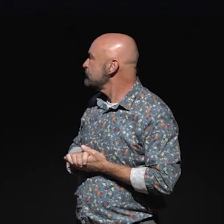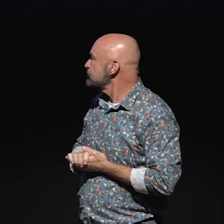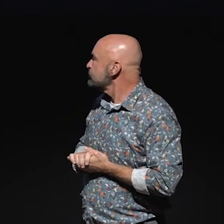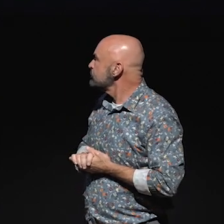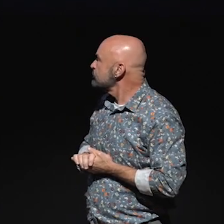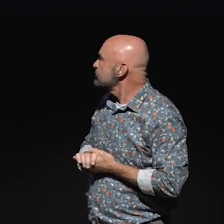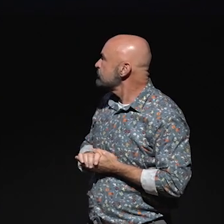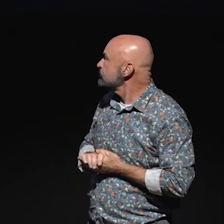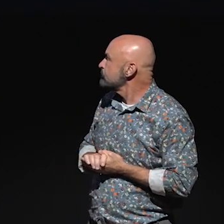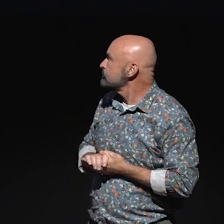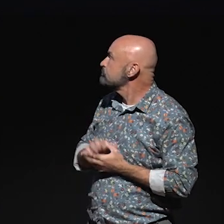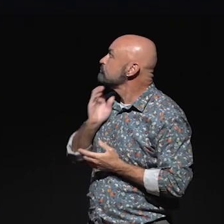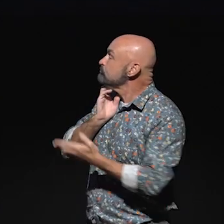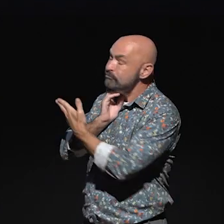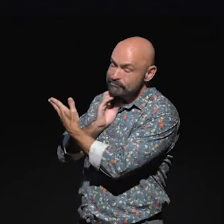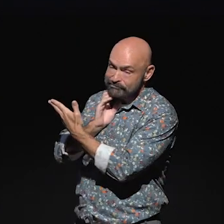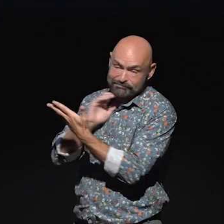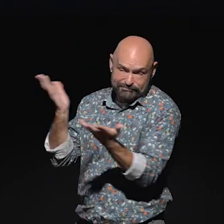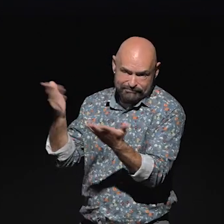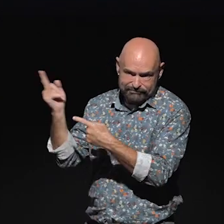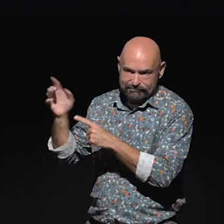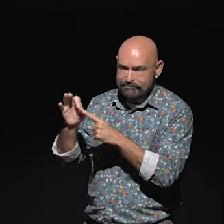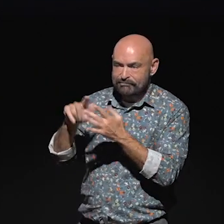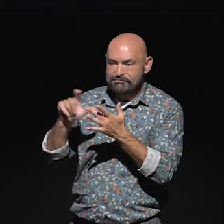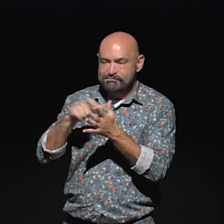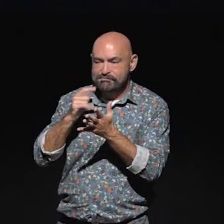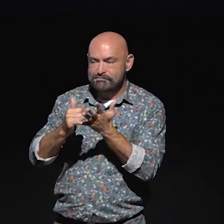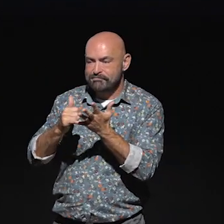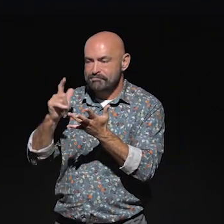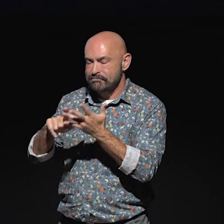Now, there is the man himself, coming, as you know, to Paris in 1900